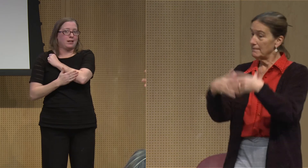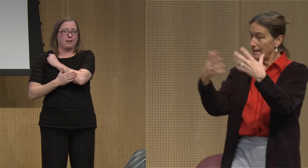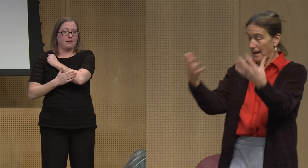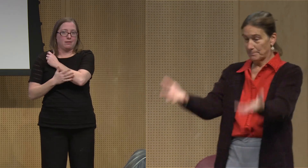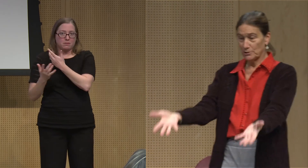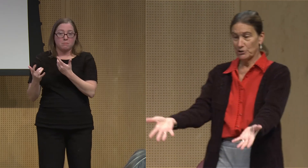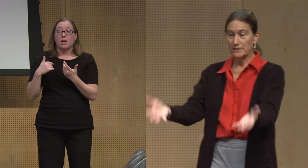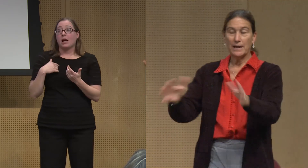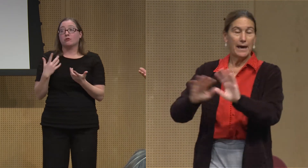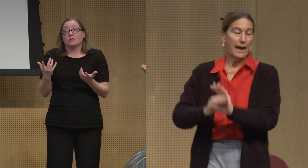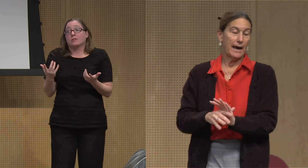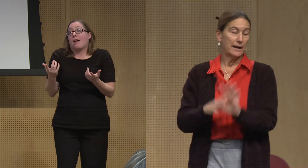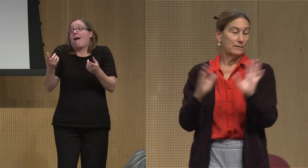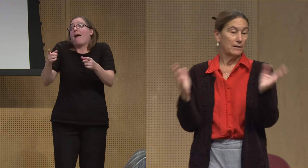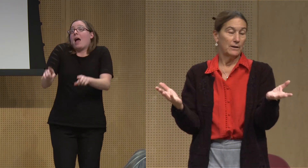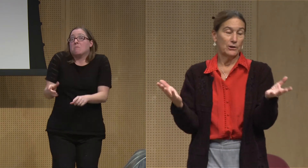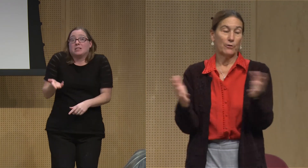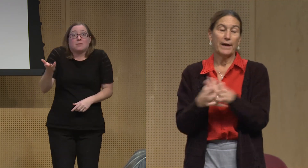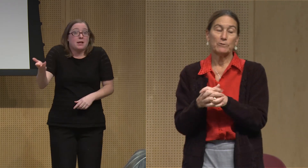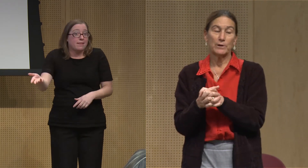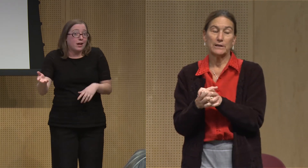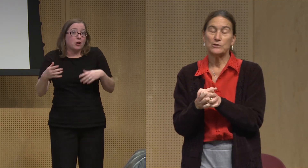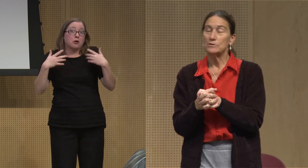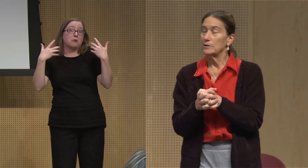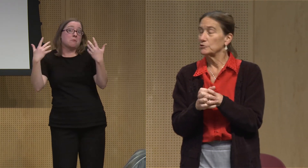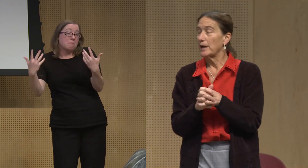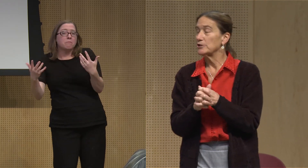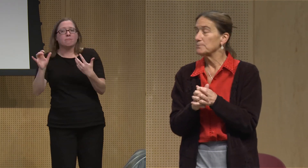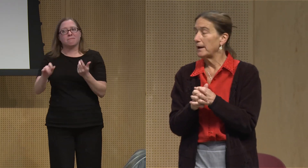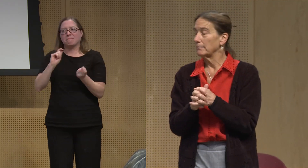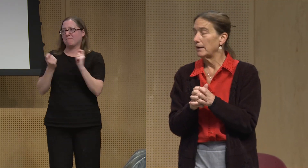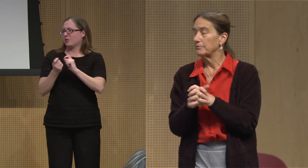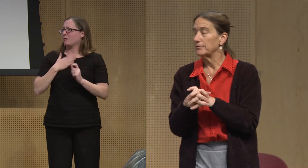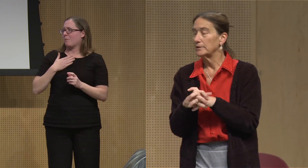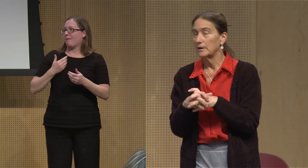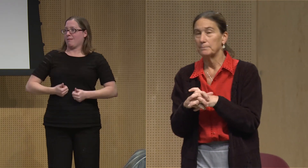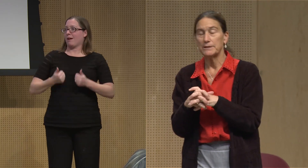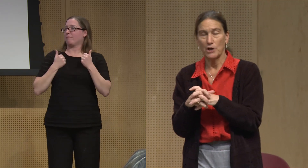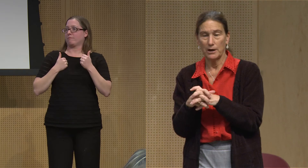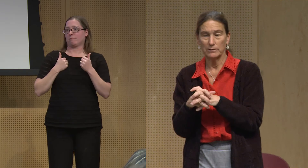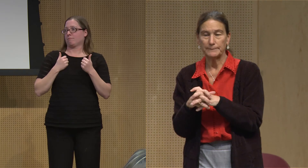HAPPENED TO CHANGE, AND, YOU KNOW, THAT REALLY, YOU KNOW, CHANGED MY LIFE, UM, ENTIRELY.